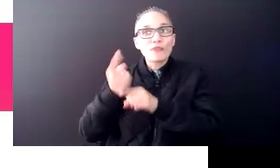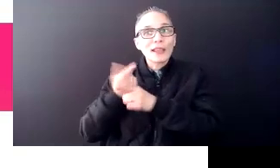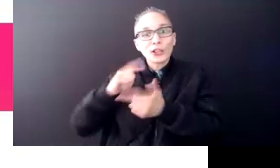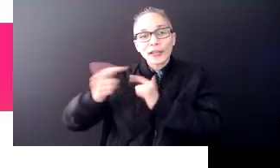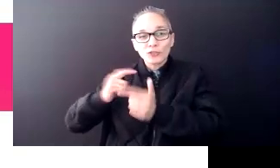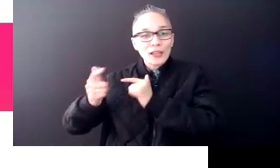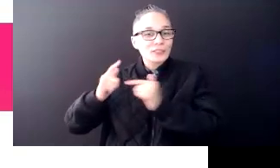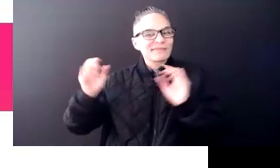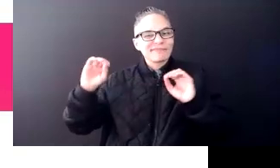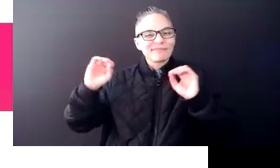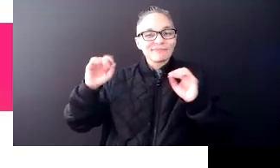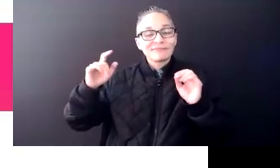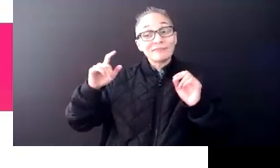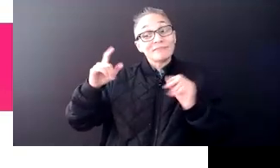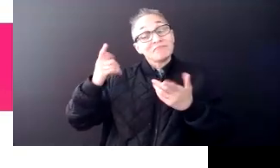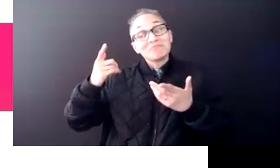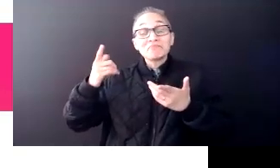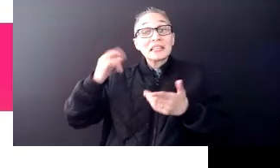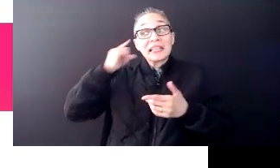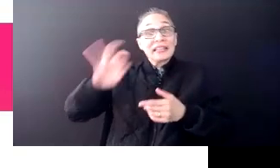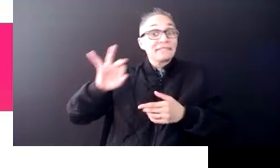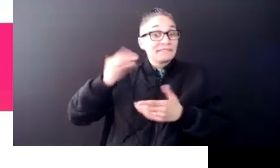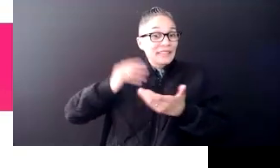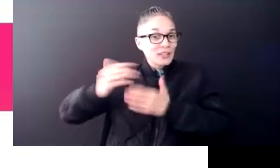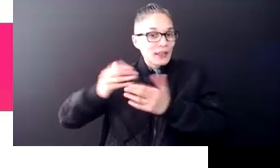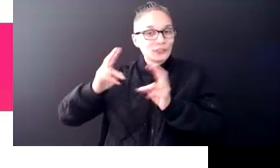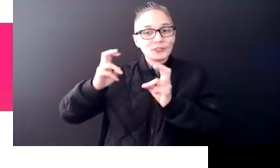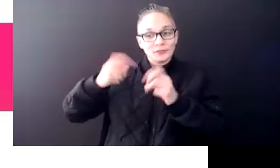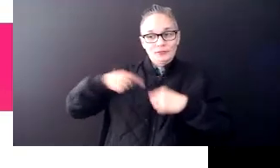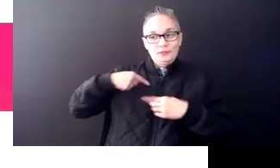The interaction is primarily initiated by the student.